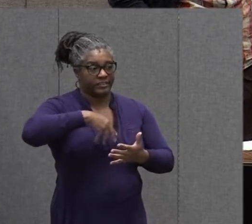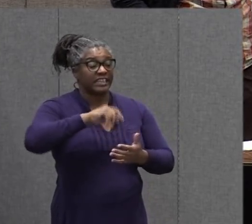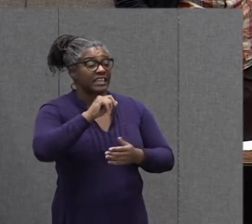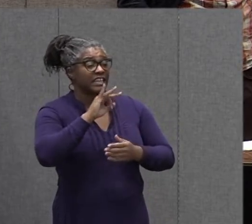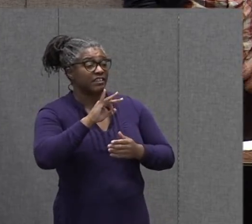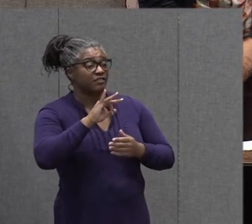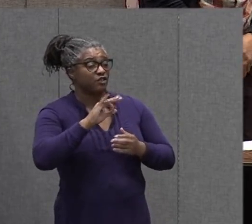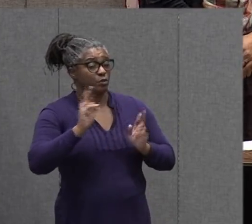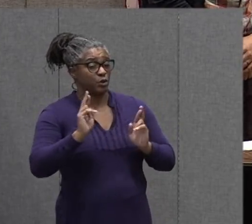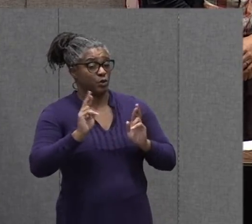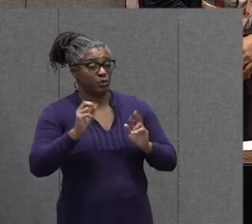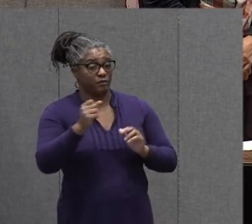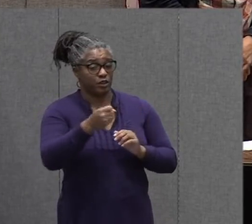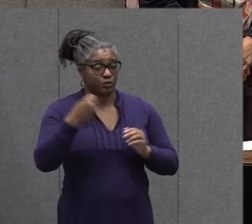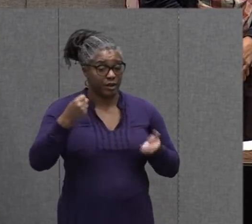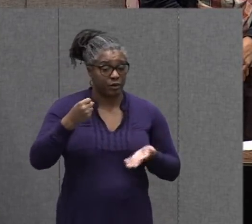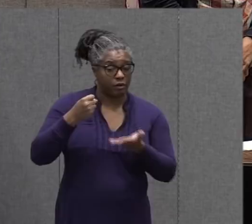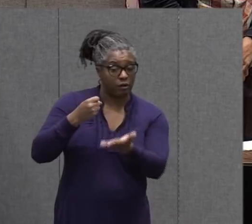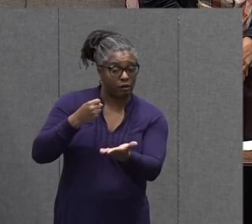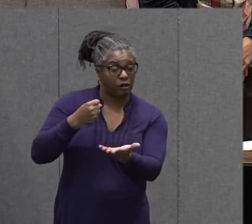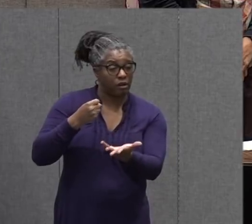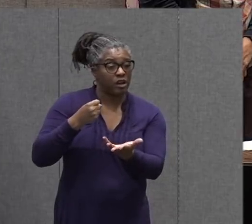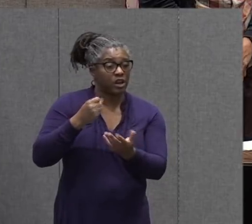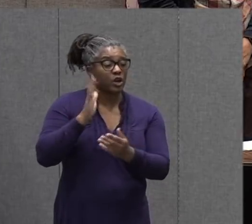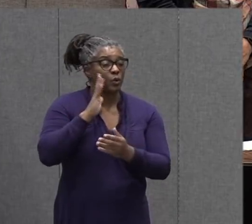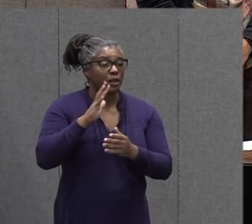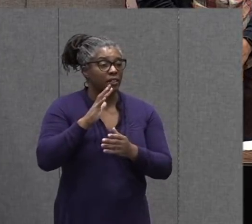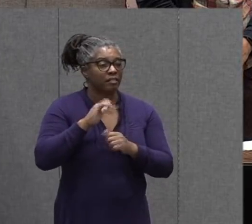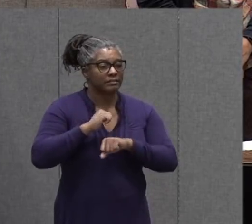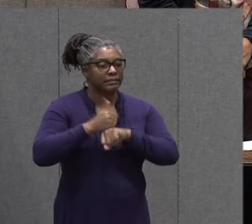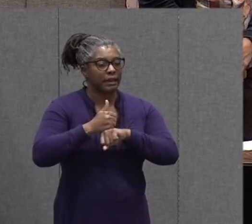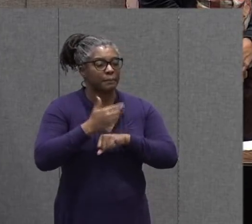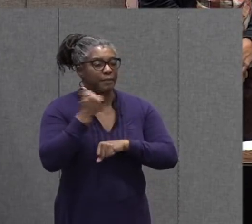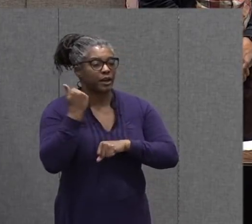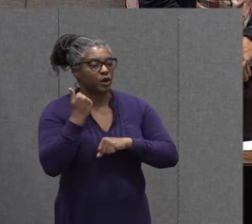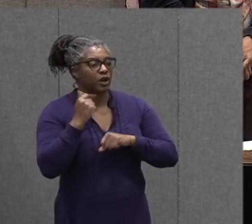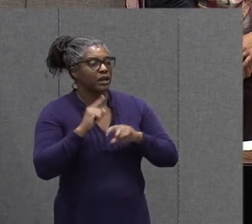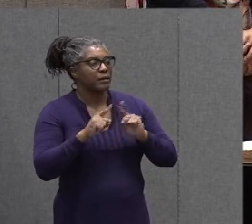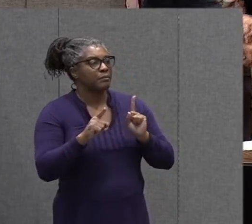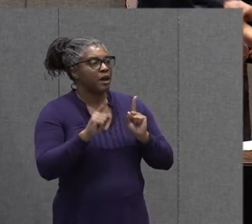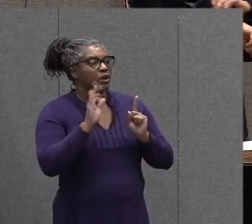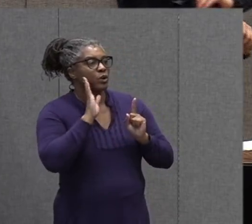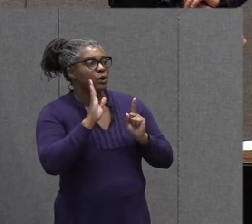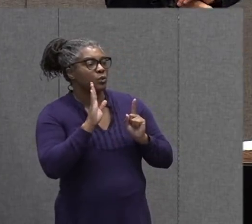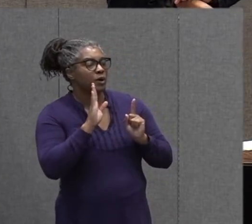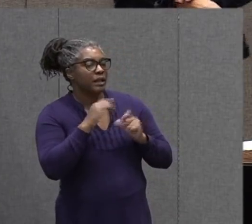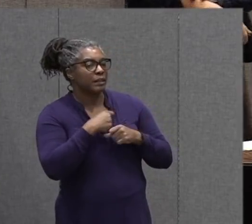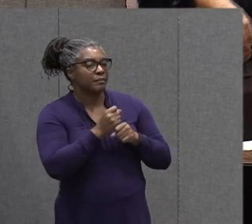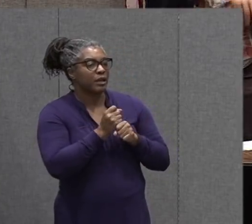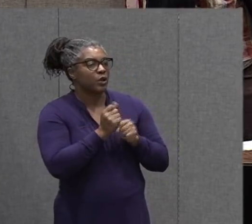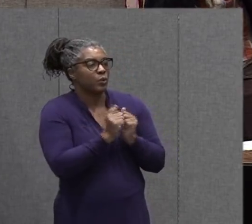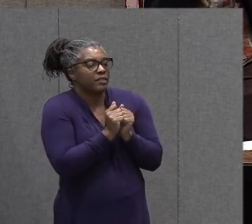but, we're baking it without an oven. (mumbles) we are going to do this.